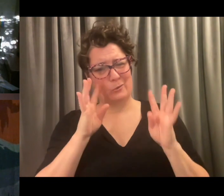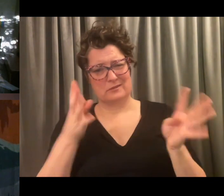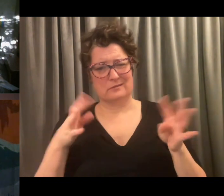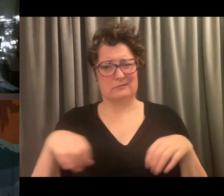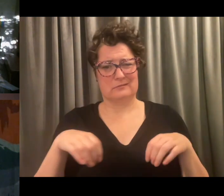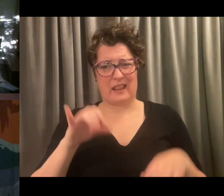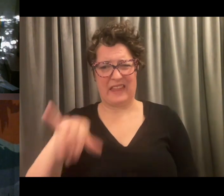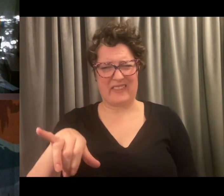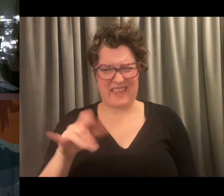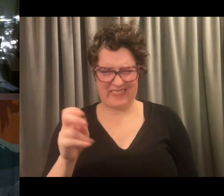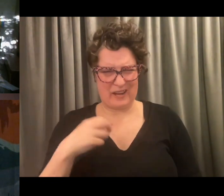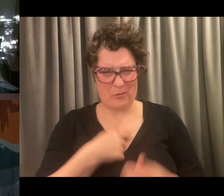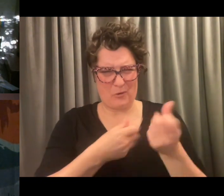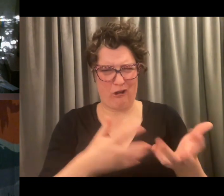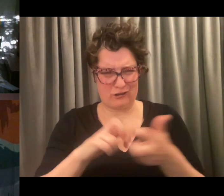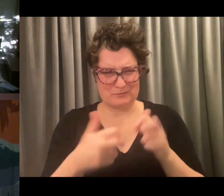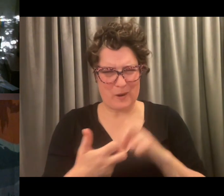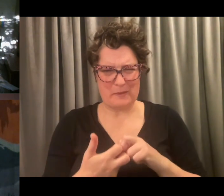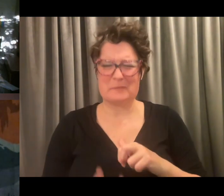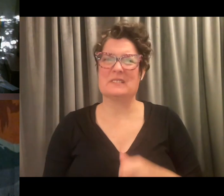We look at the sephirot and we're like, there's this many parts